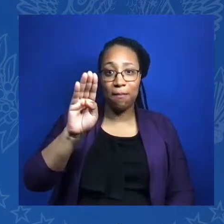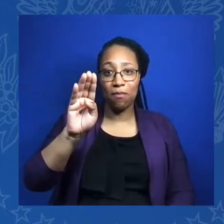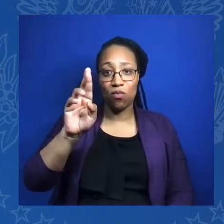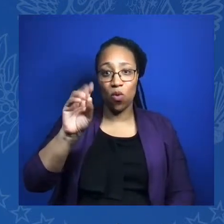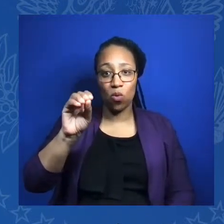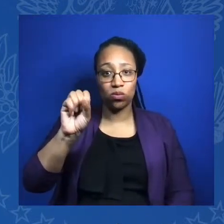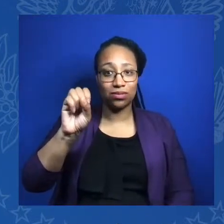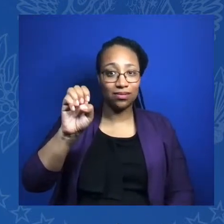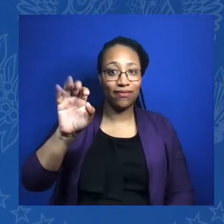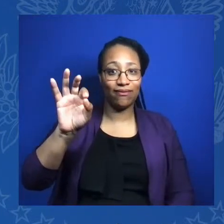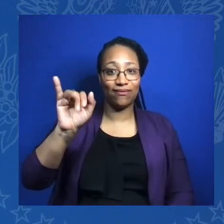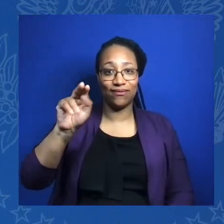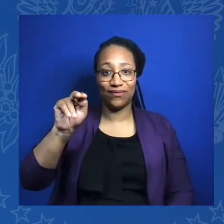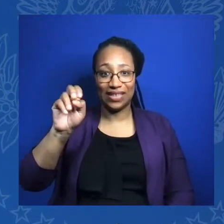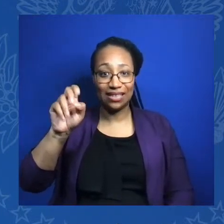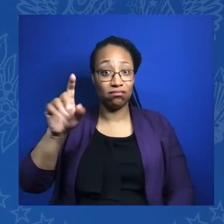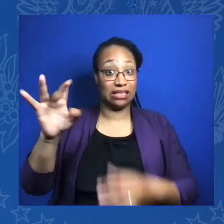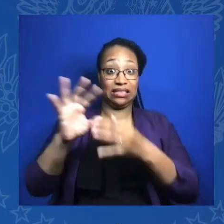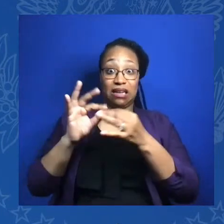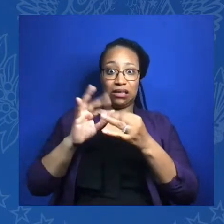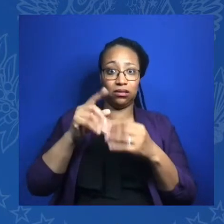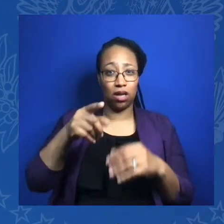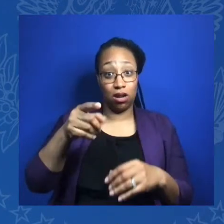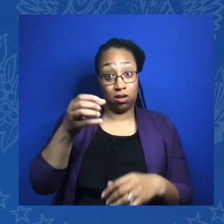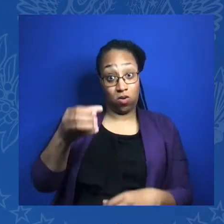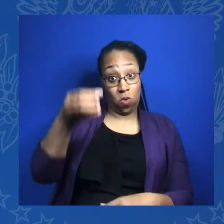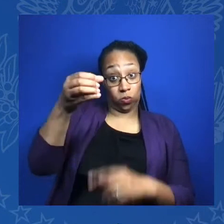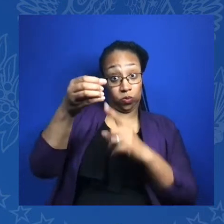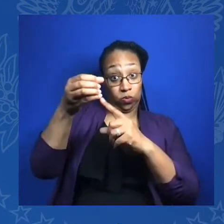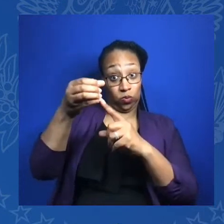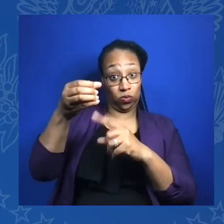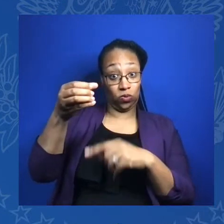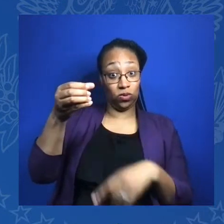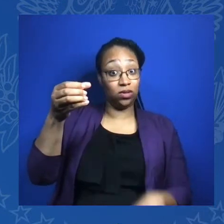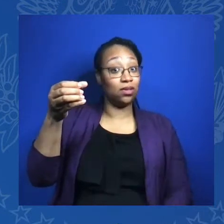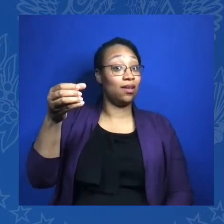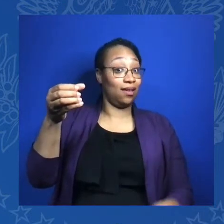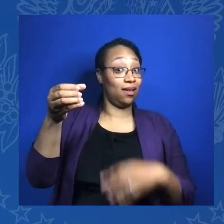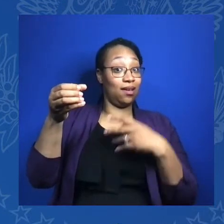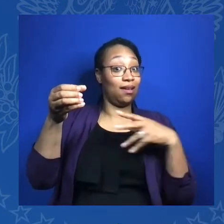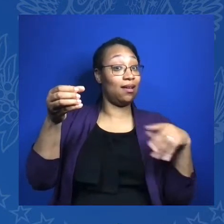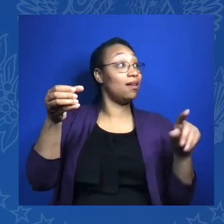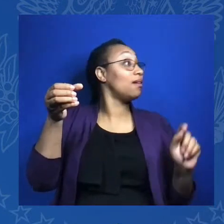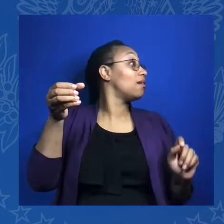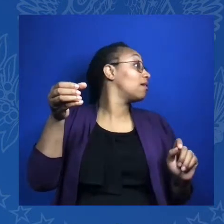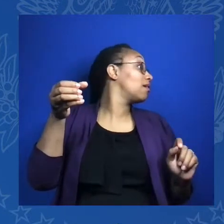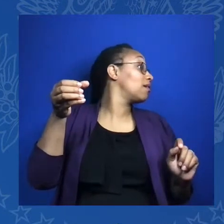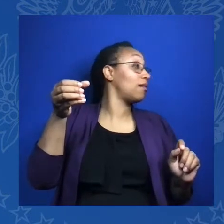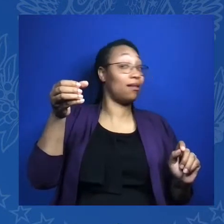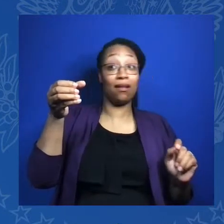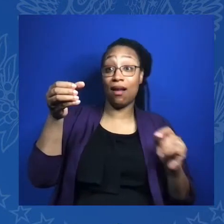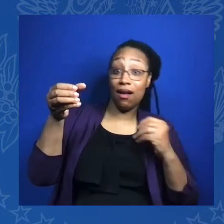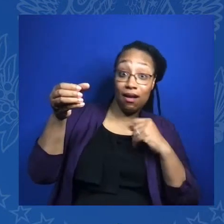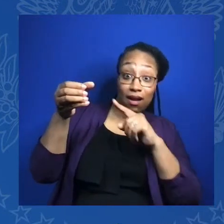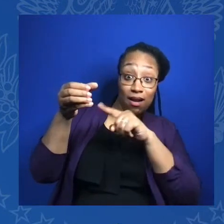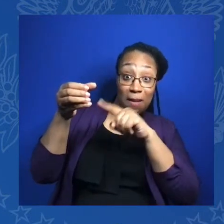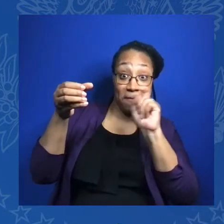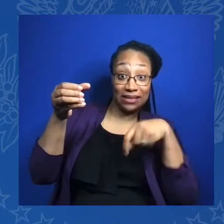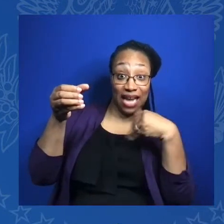You all think I'm kidding. I'm not. I'm probably the only Irishman you've ever met who's never had a drink in his life. Anyway.